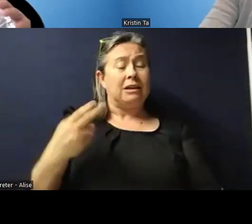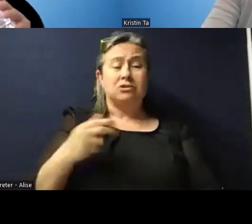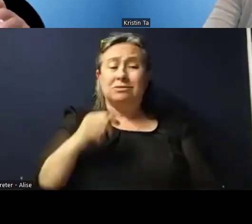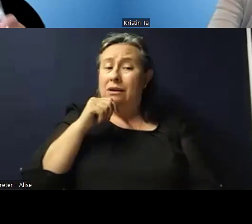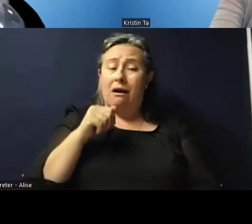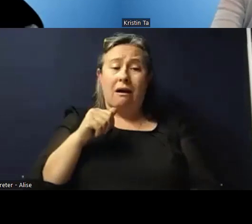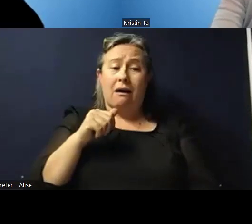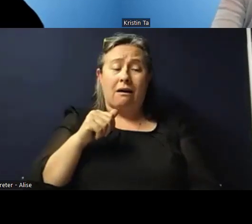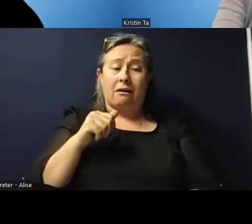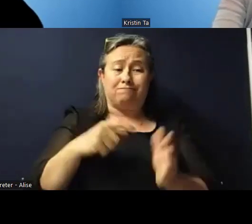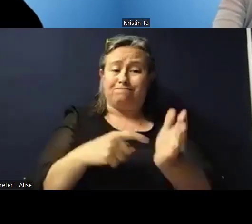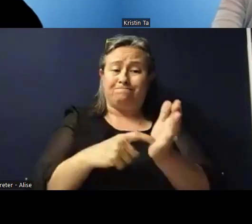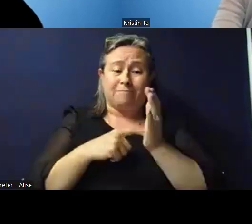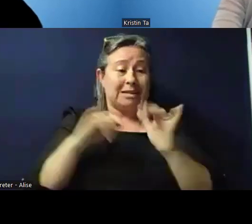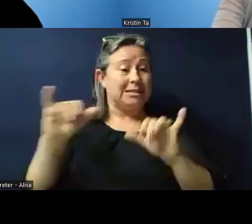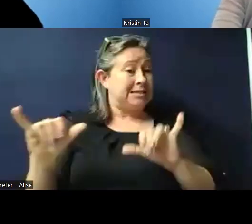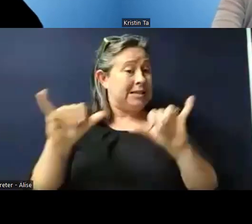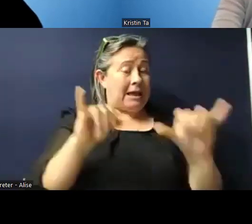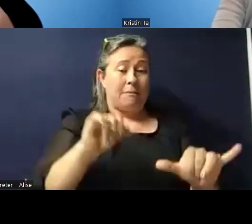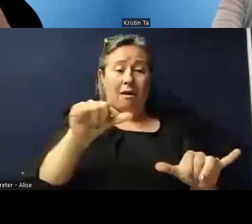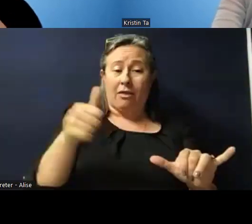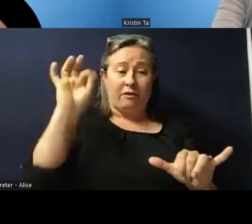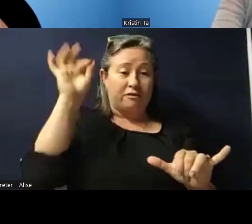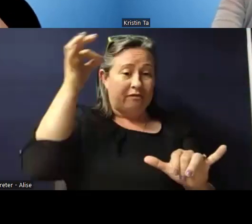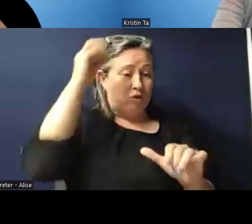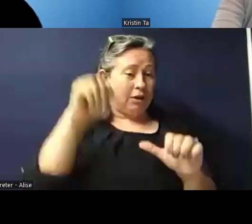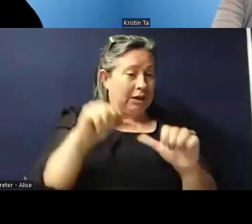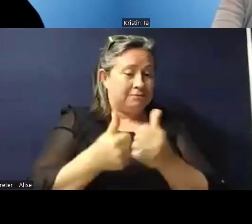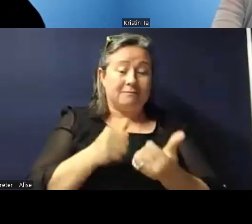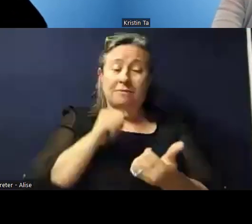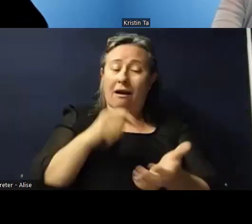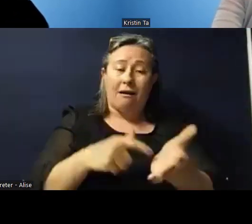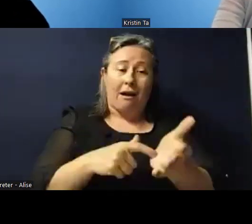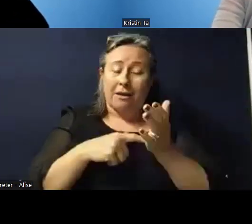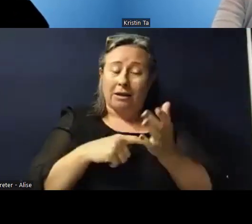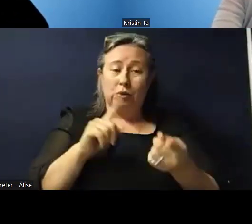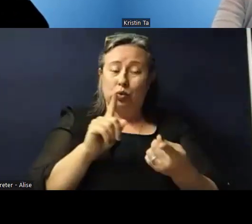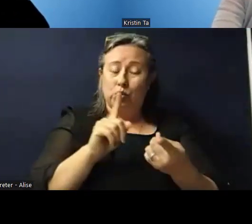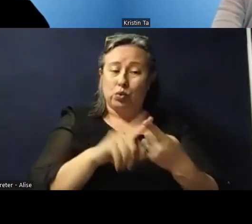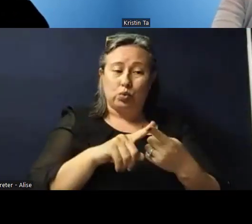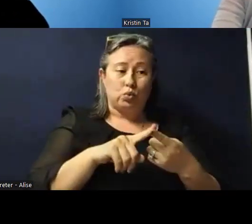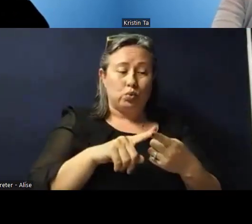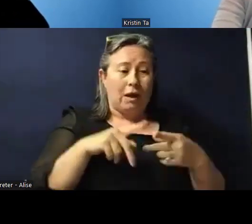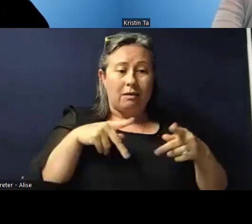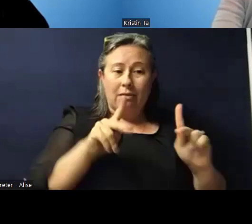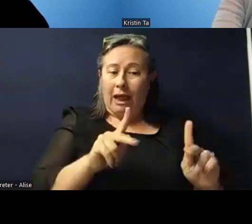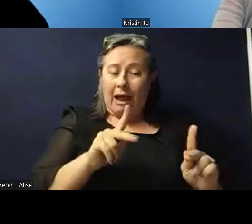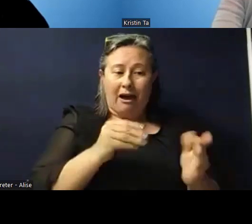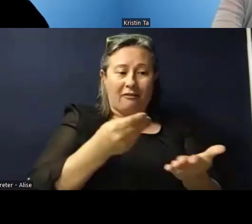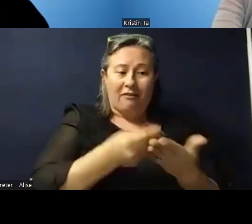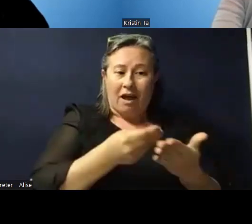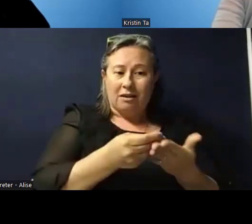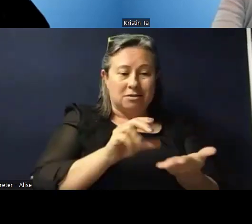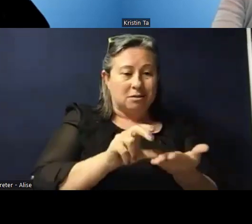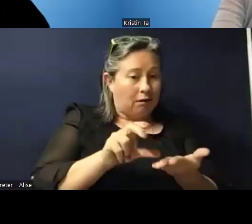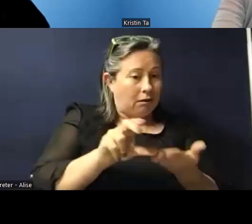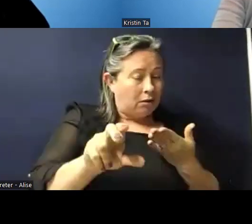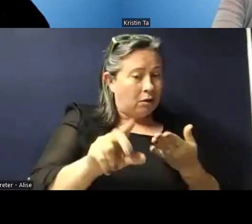just like any other federal agency is not obligated, to allow for funds where the compliance requirement